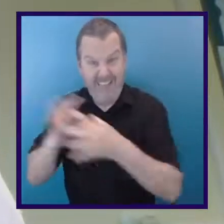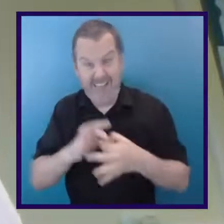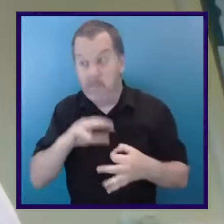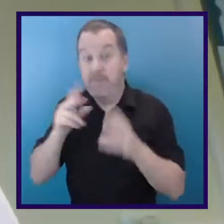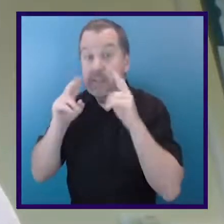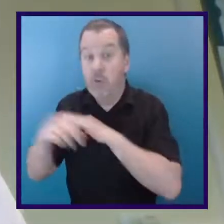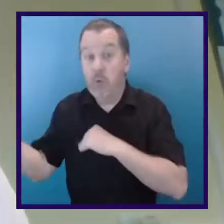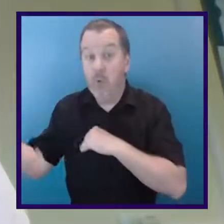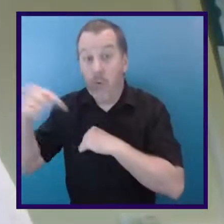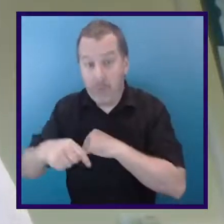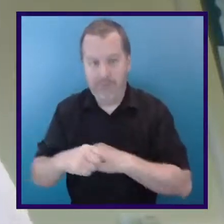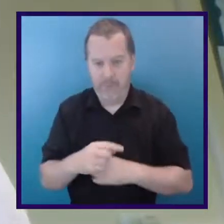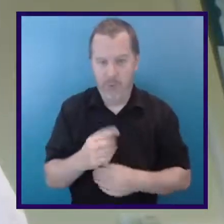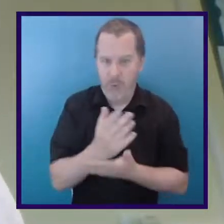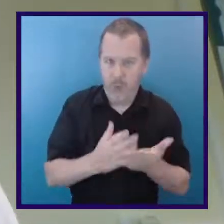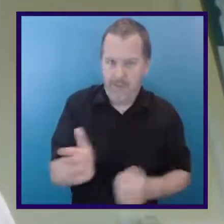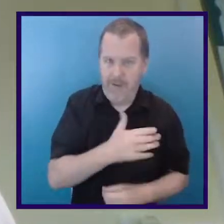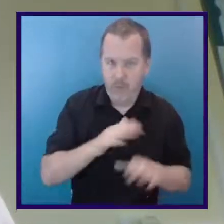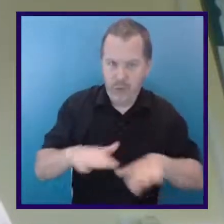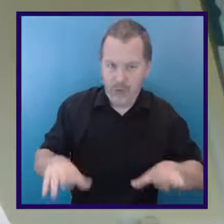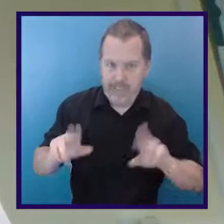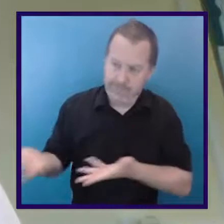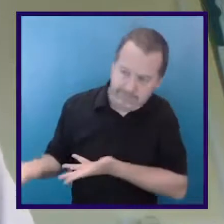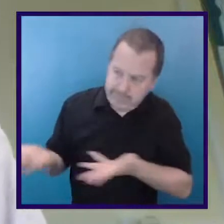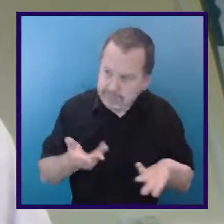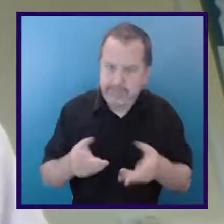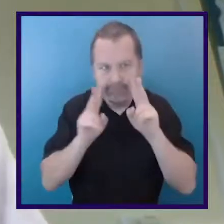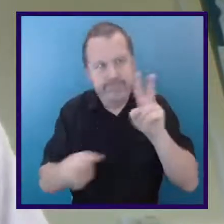them around school and converse with them in Polish and talk to us, He will talk to